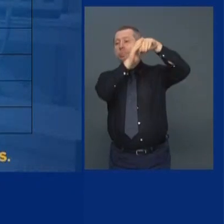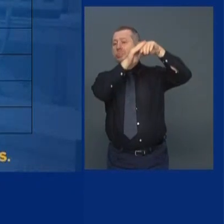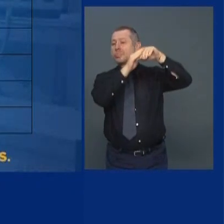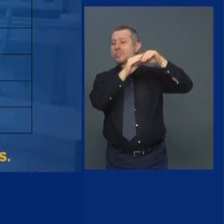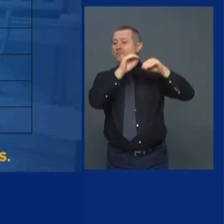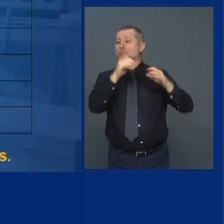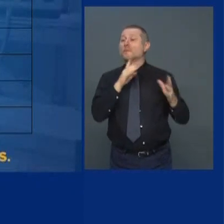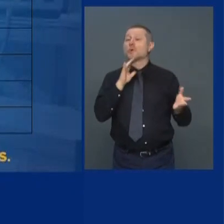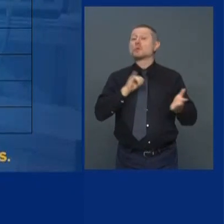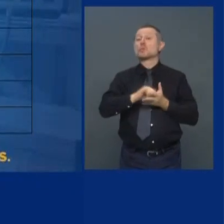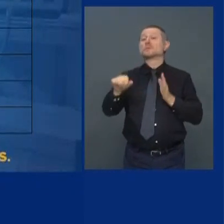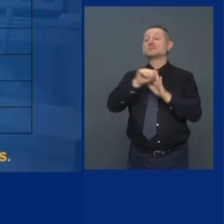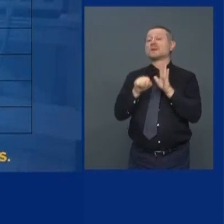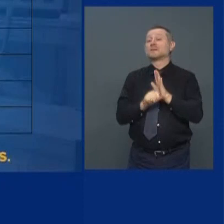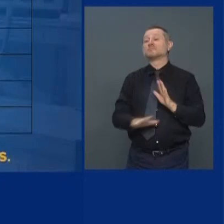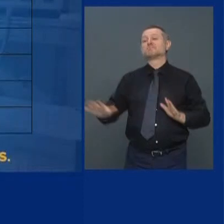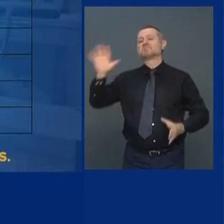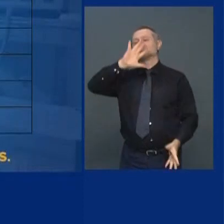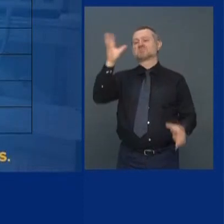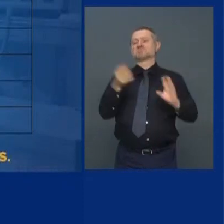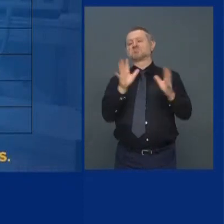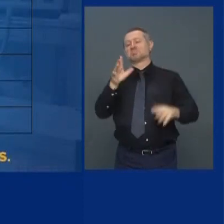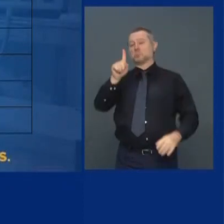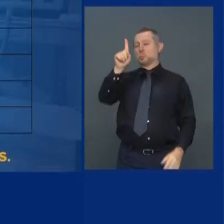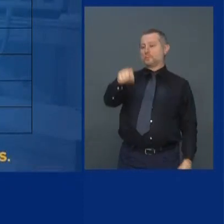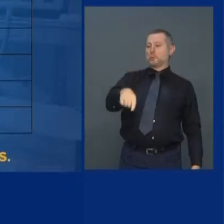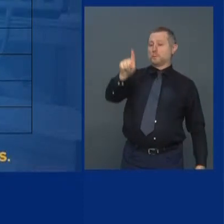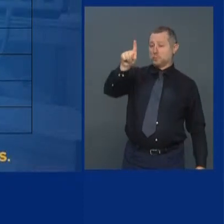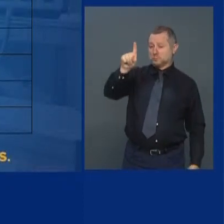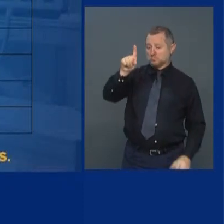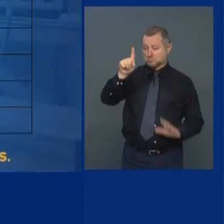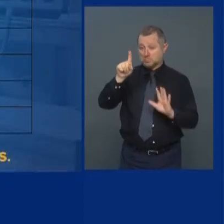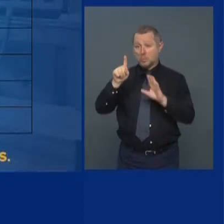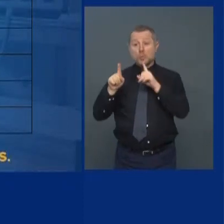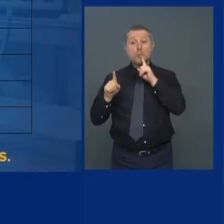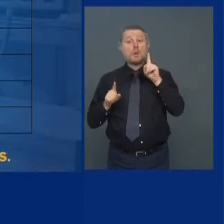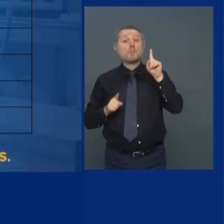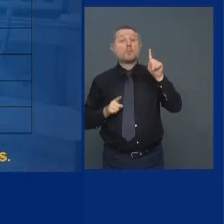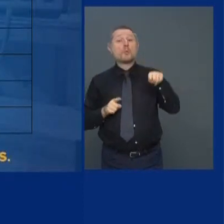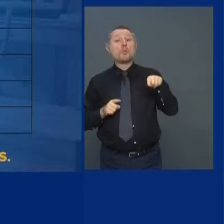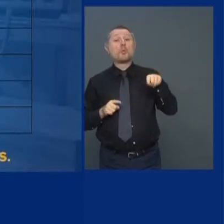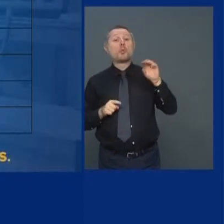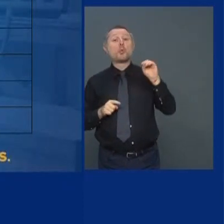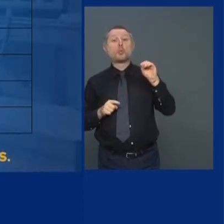OVERSEAM.